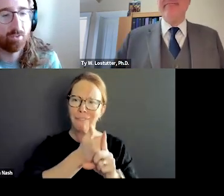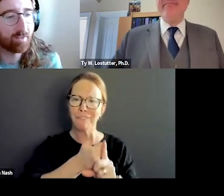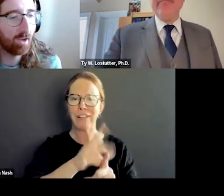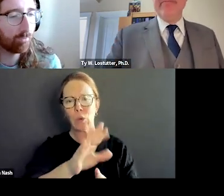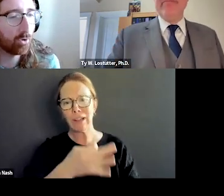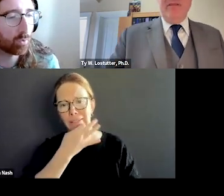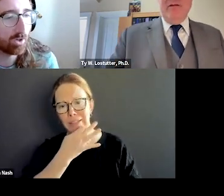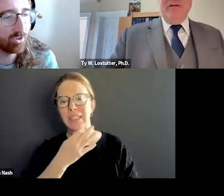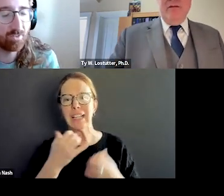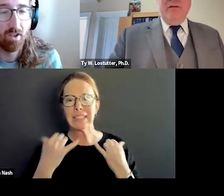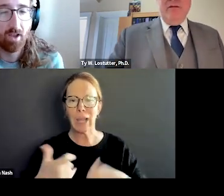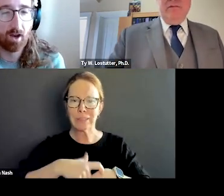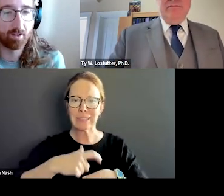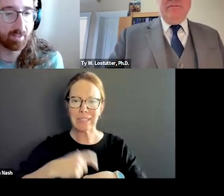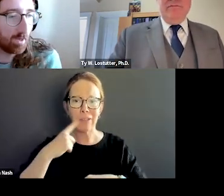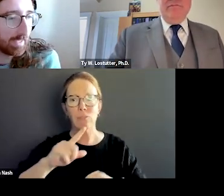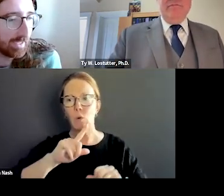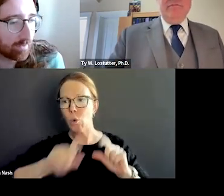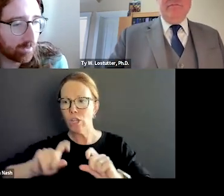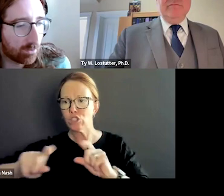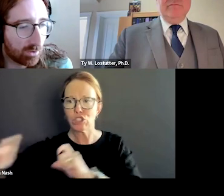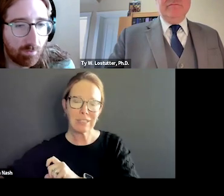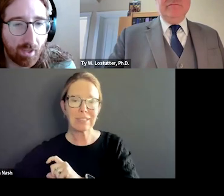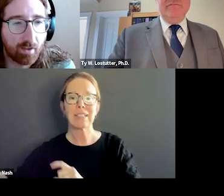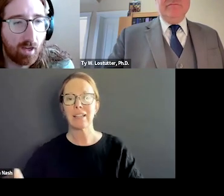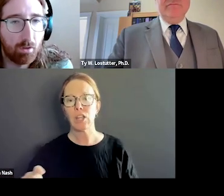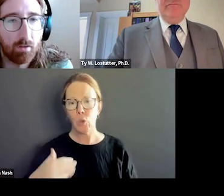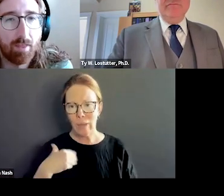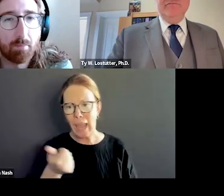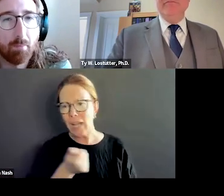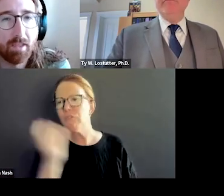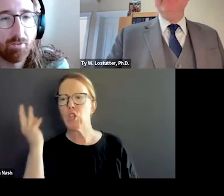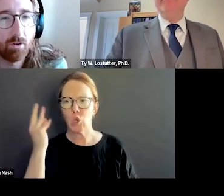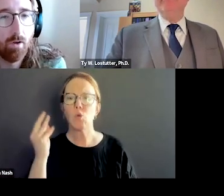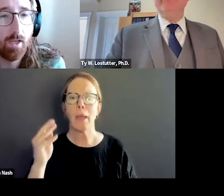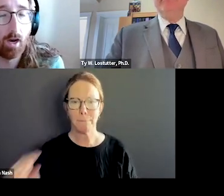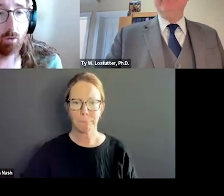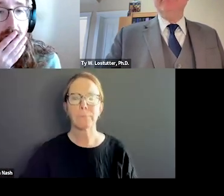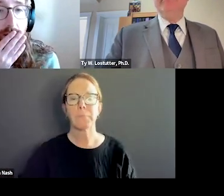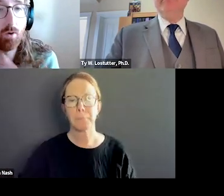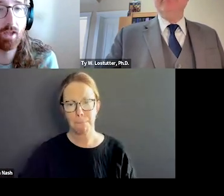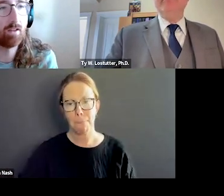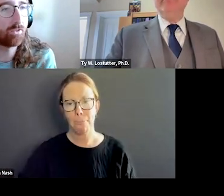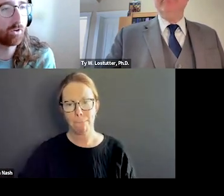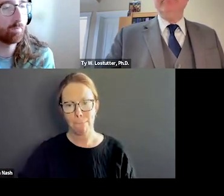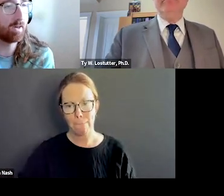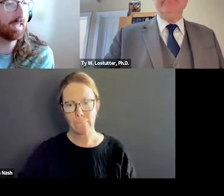Now is the time for your questions. To come in. It does look like we've had a couple of them come in, so, we can go ahead to get started.